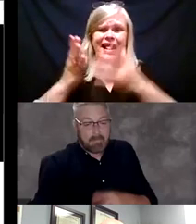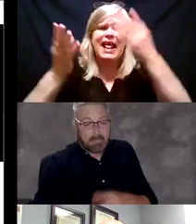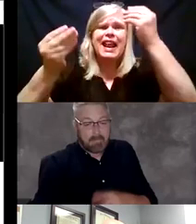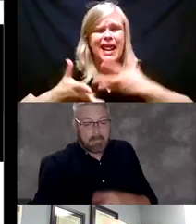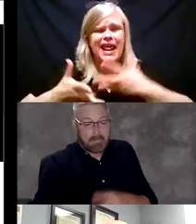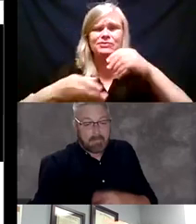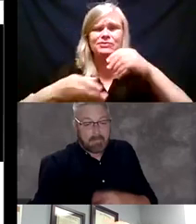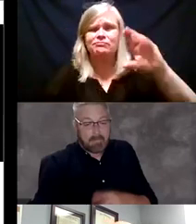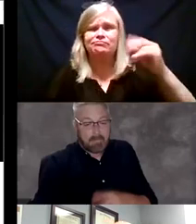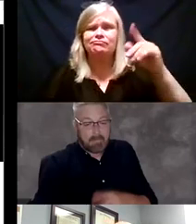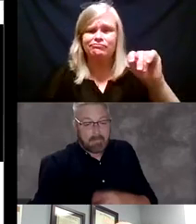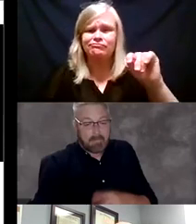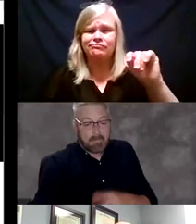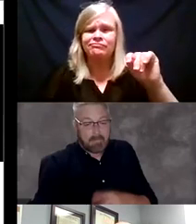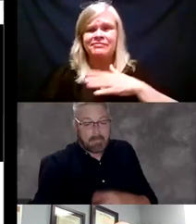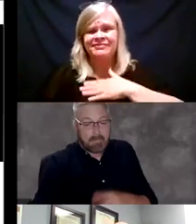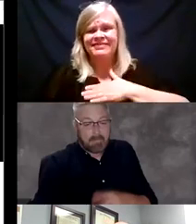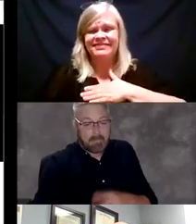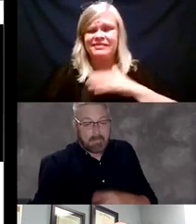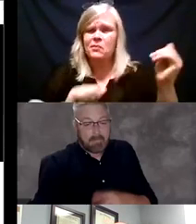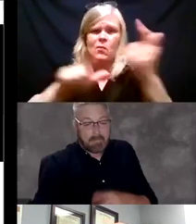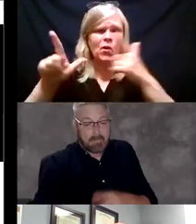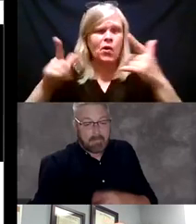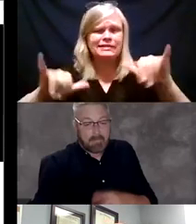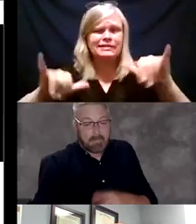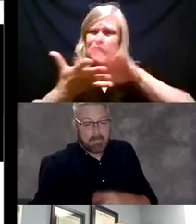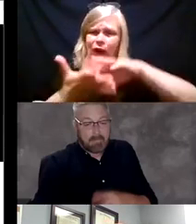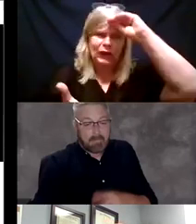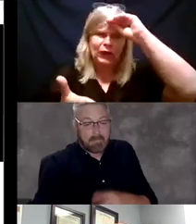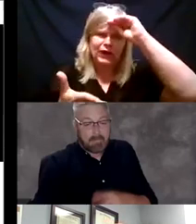WE ARE ALL LEARNING STILL. IT'S BEEN A YEAR AND THERE ARE